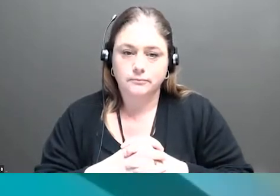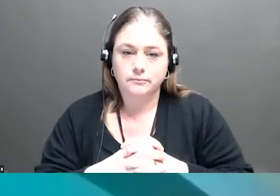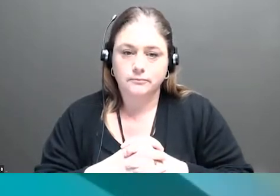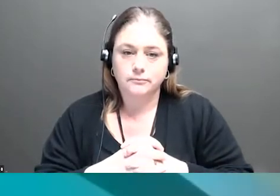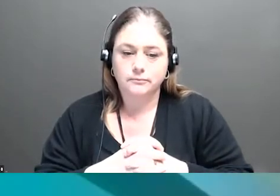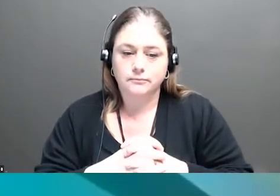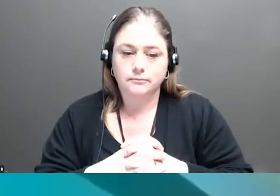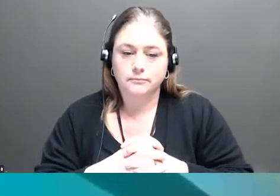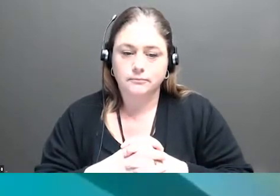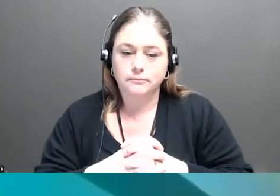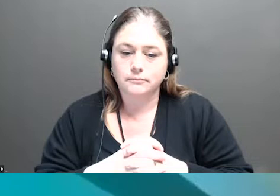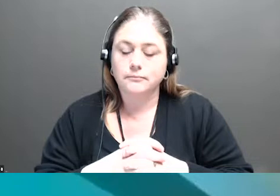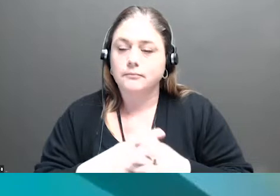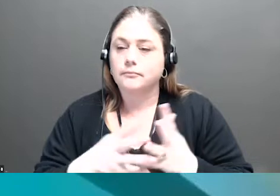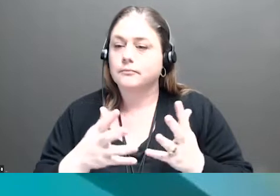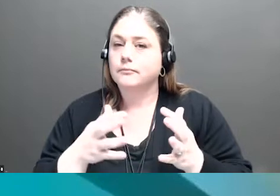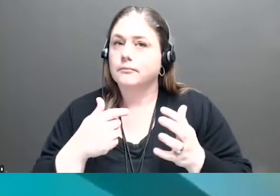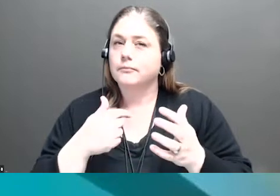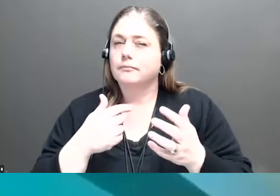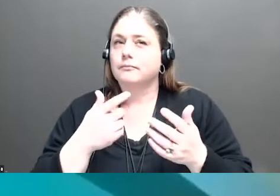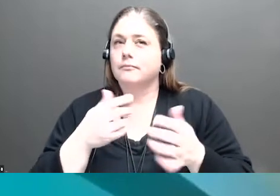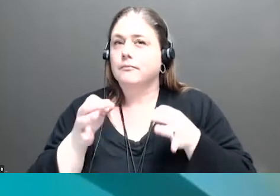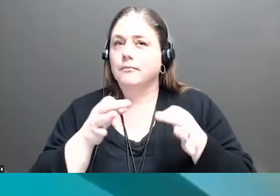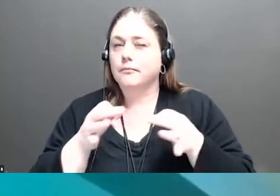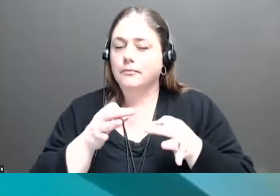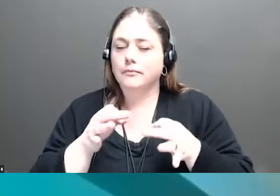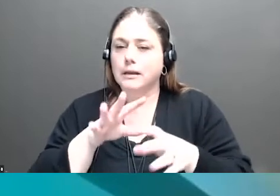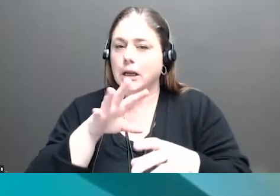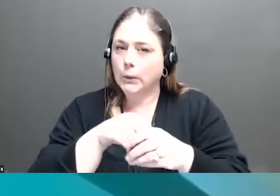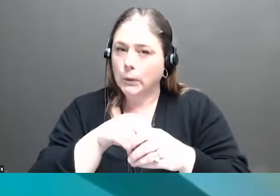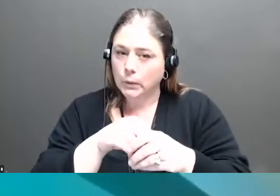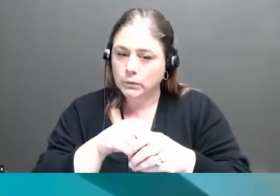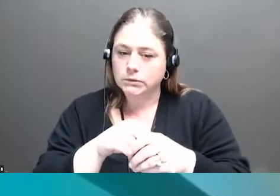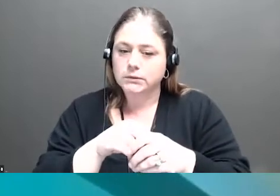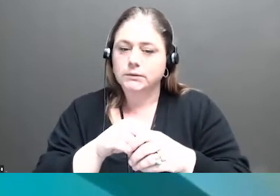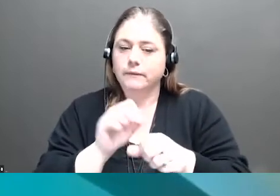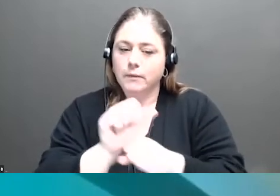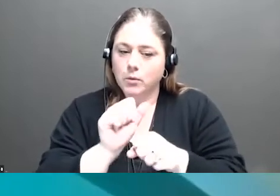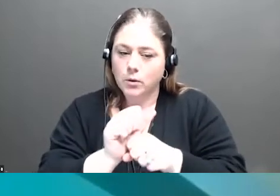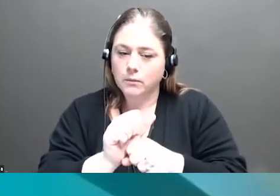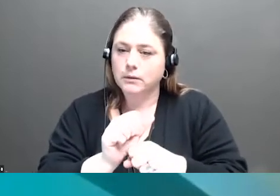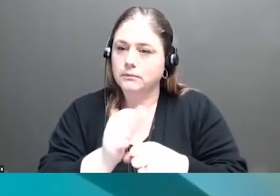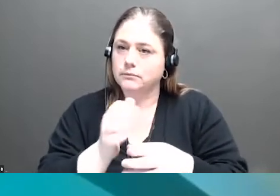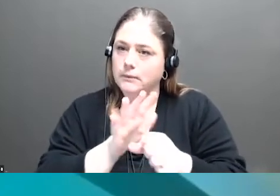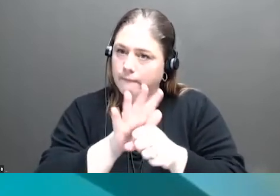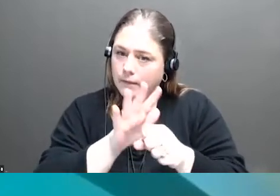I like to describe the Inclusive Employment Advocacy Project that Alliance for Equality